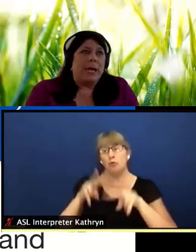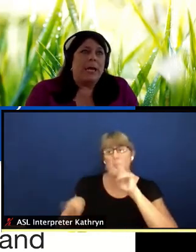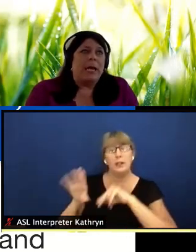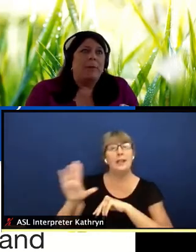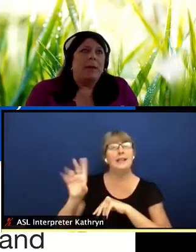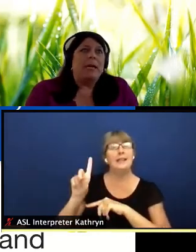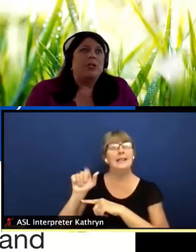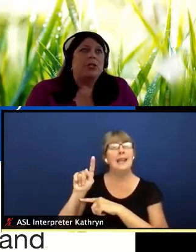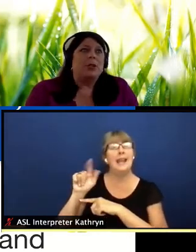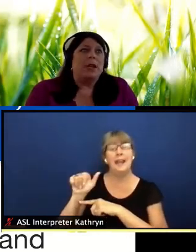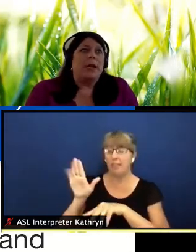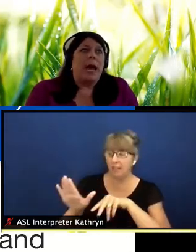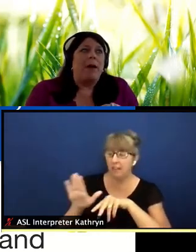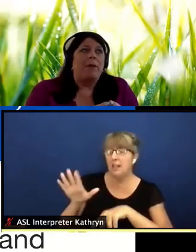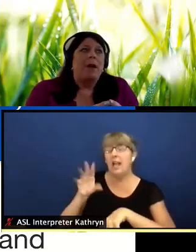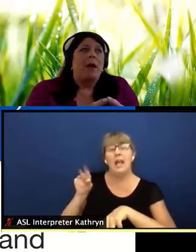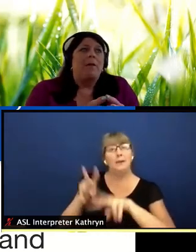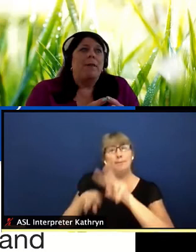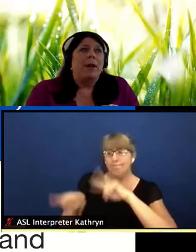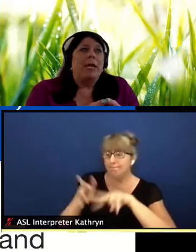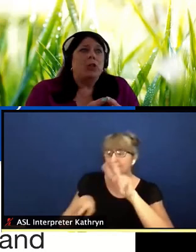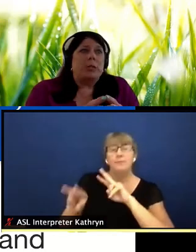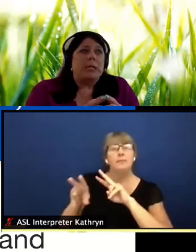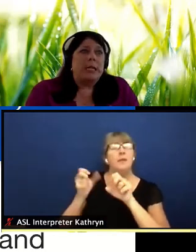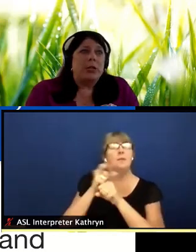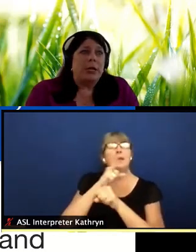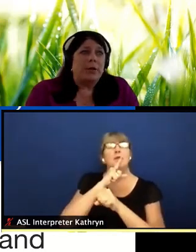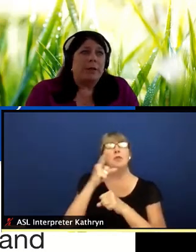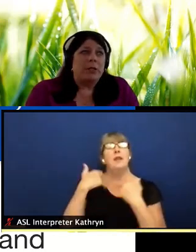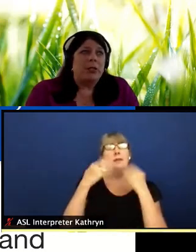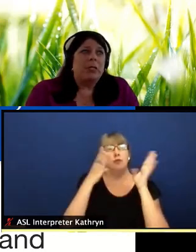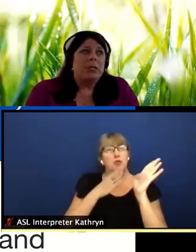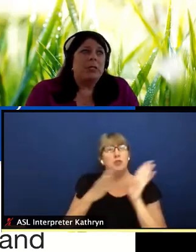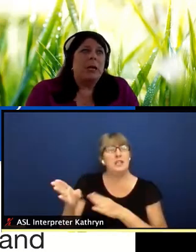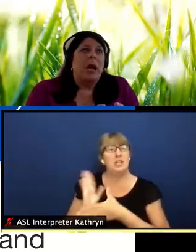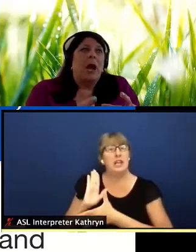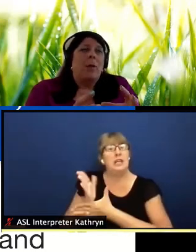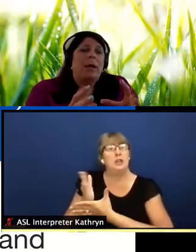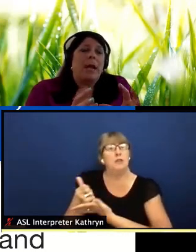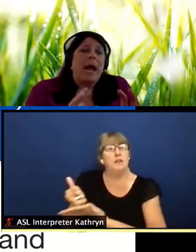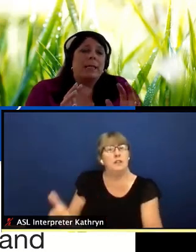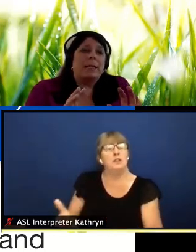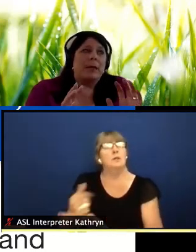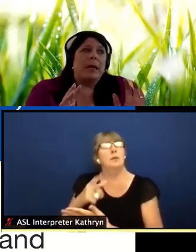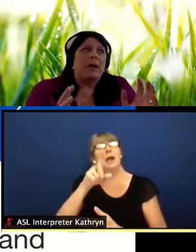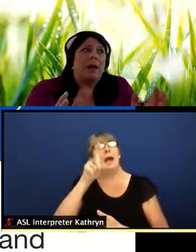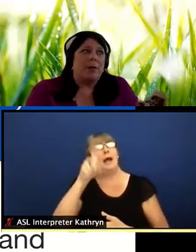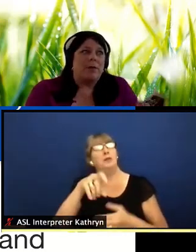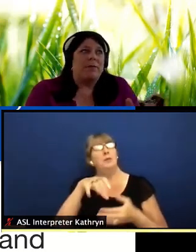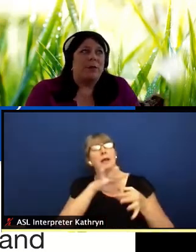data and making sure that they have very strategic interventions, but it has to be that collaborative effort.